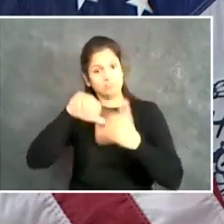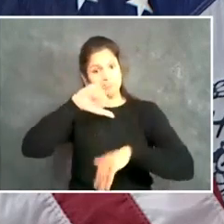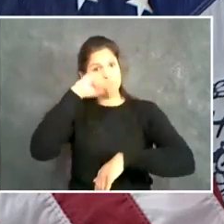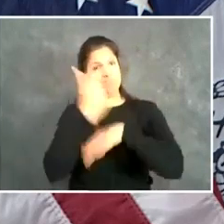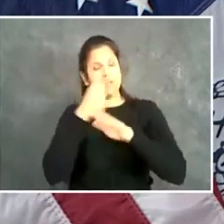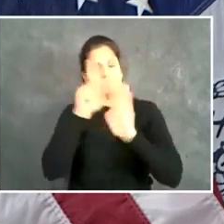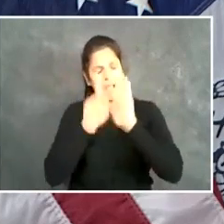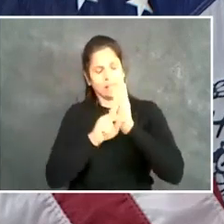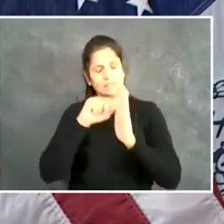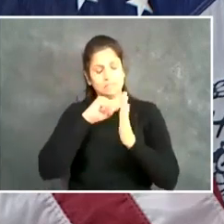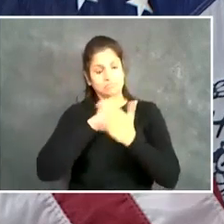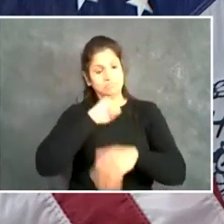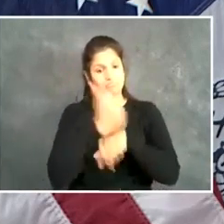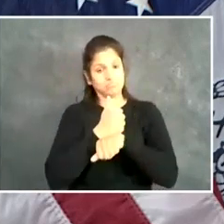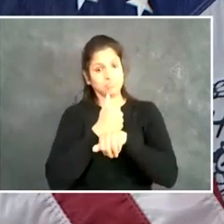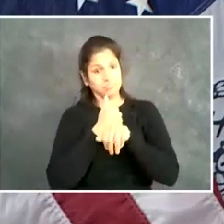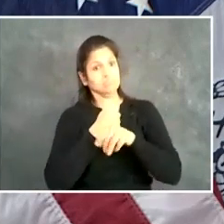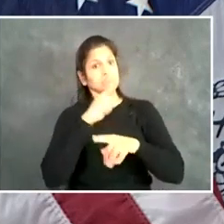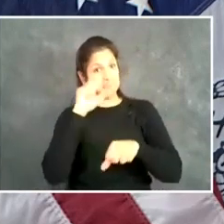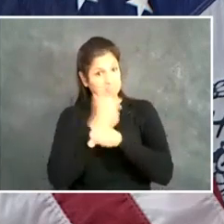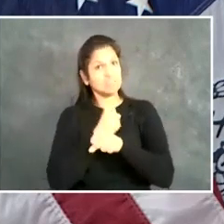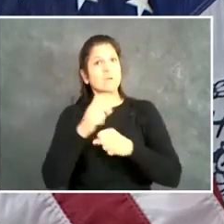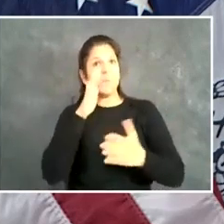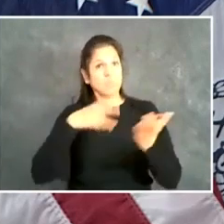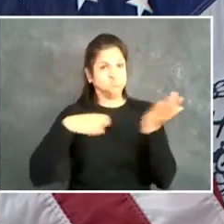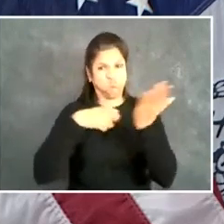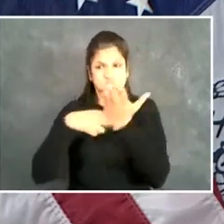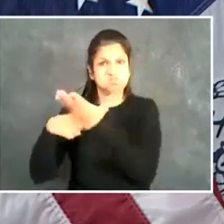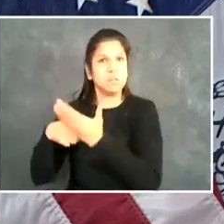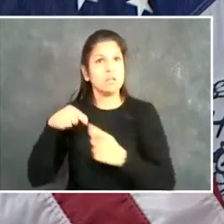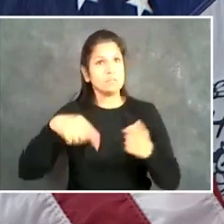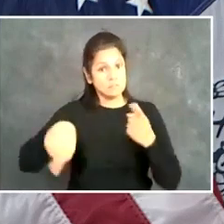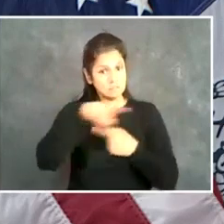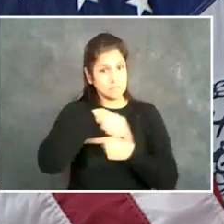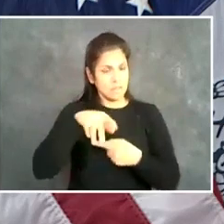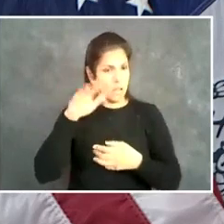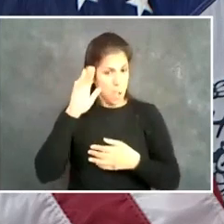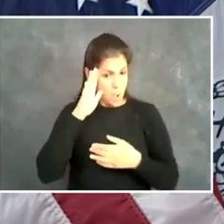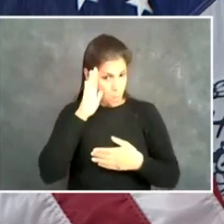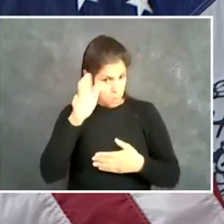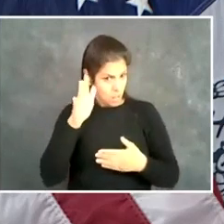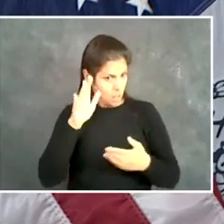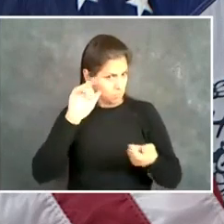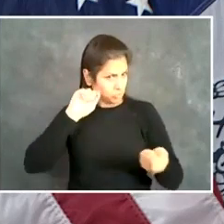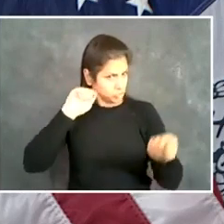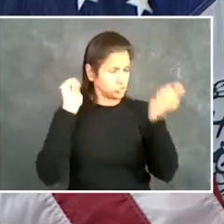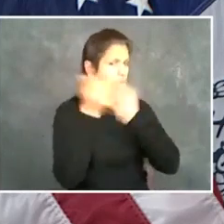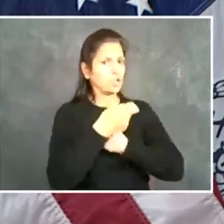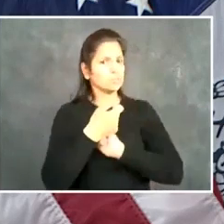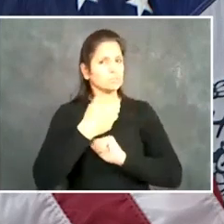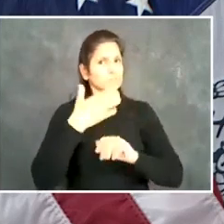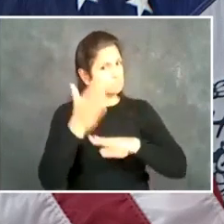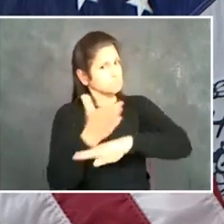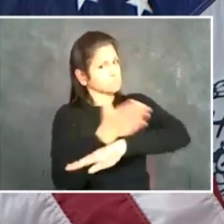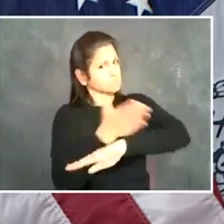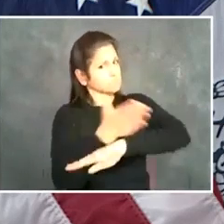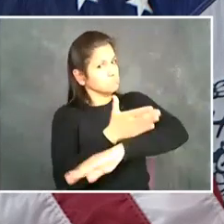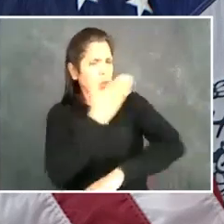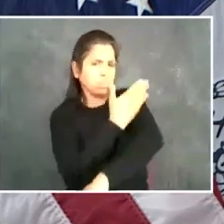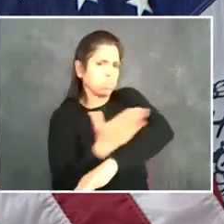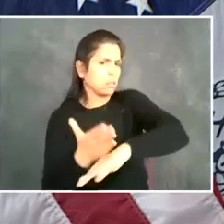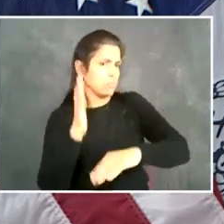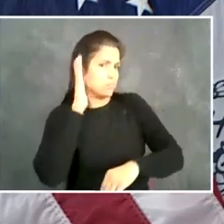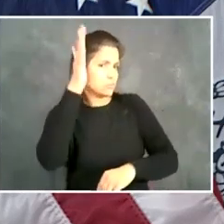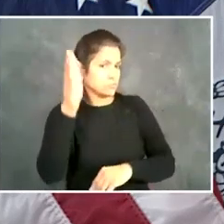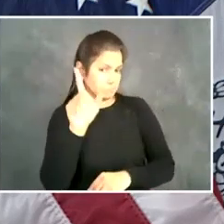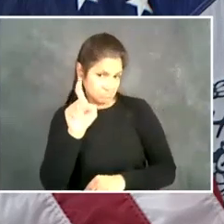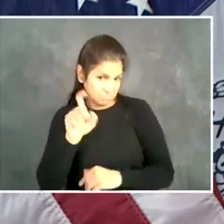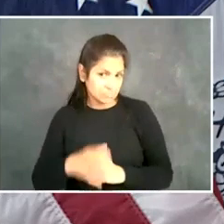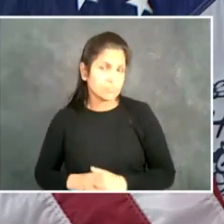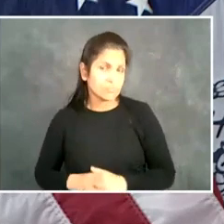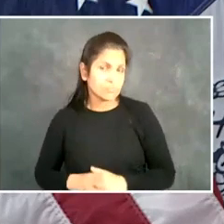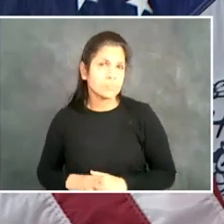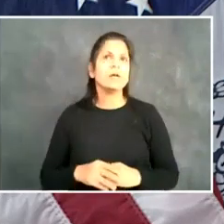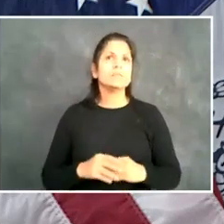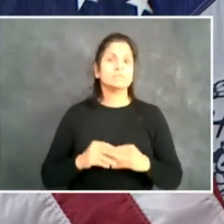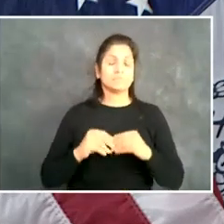CHANGING FOR HANDLING ARRESTEES